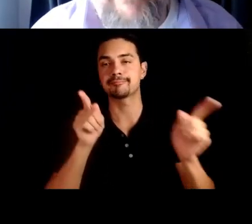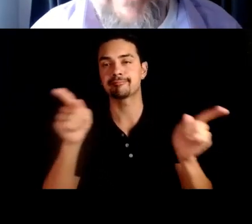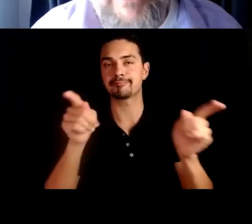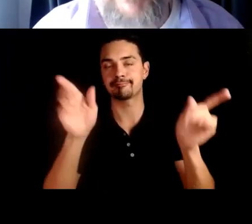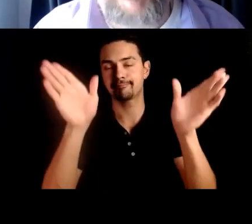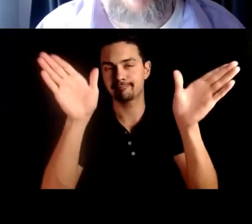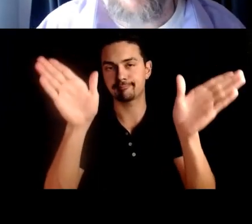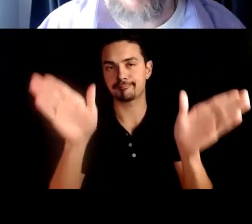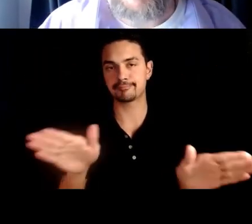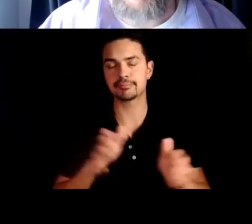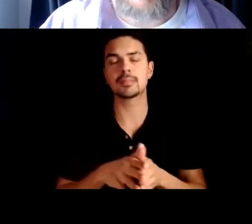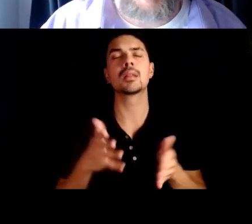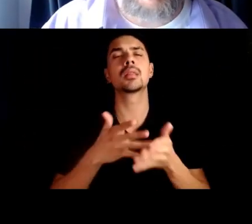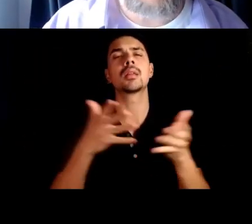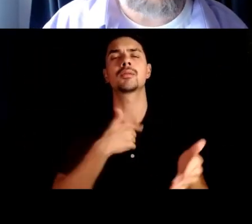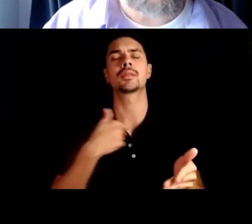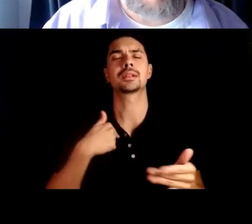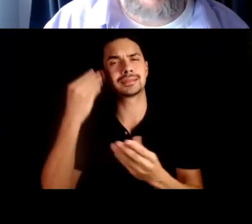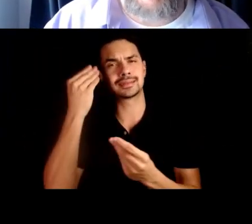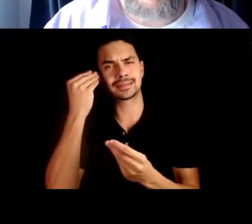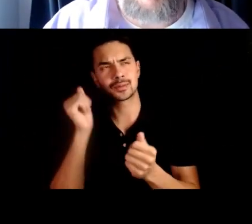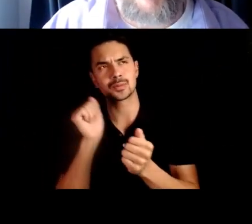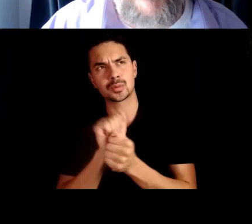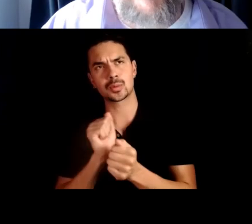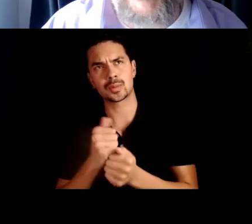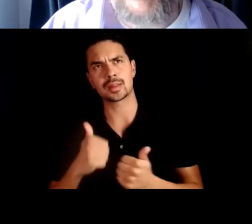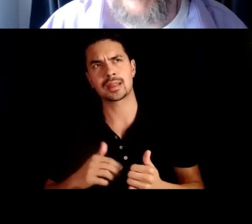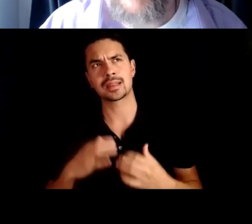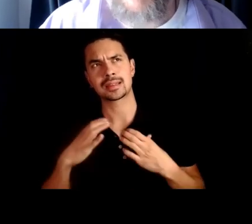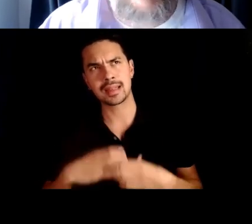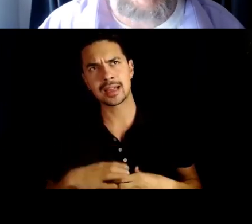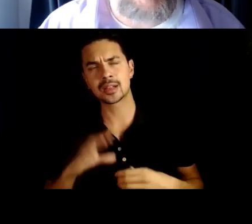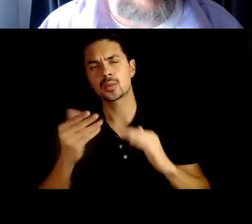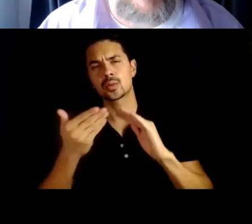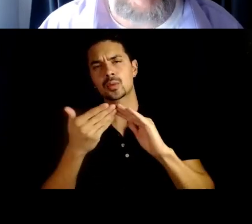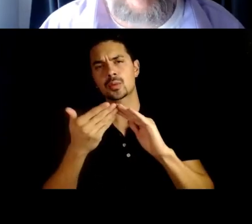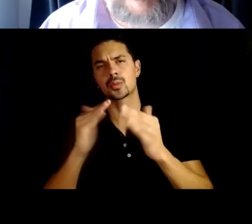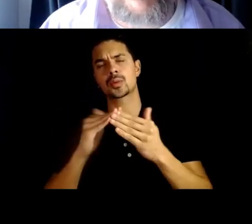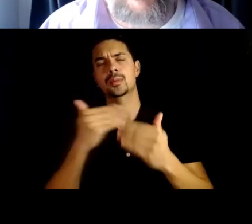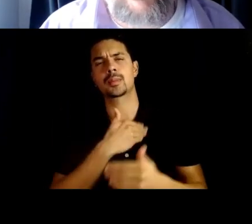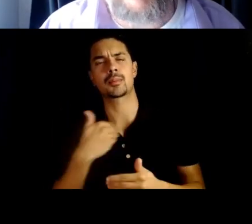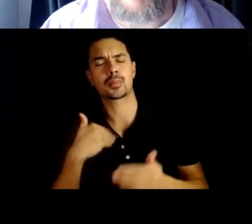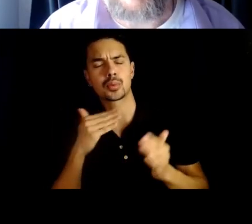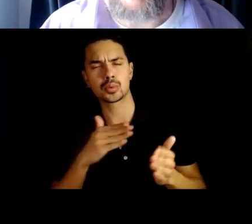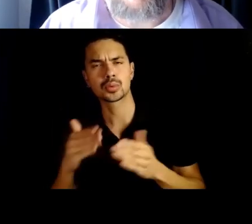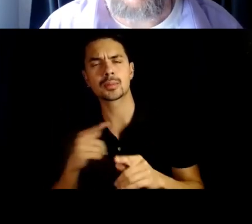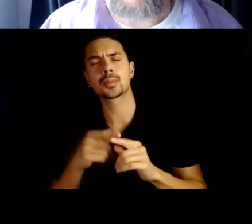A lot of us think about that when we're working with clients, when we're working with community members, but I also wanna make sure that the work that we do